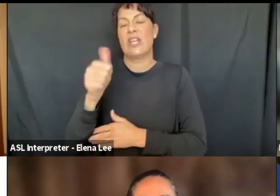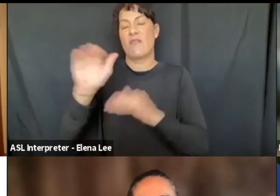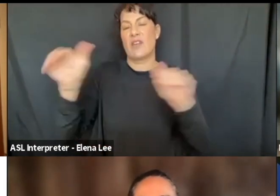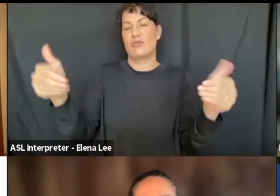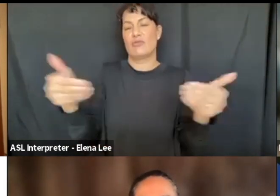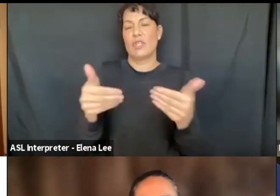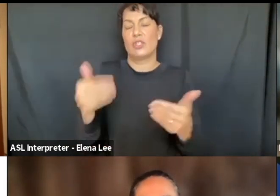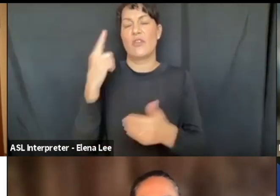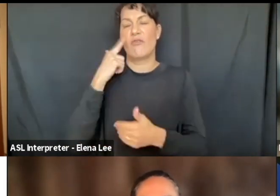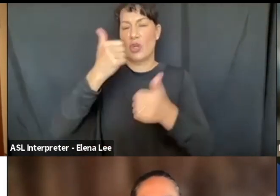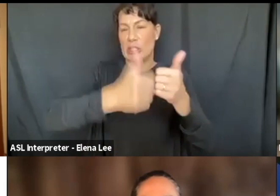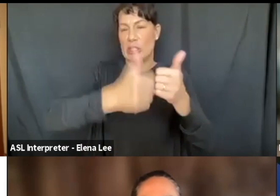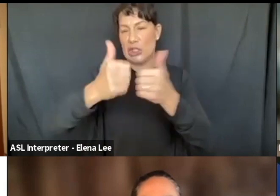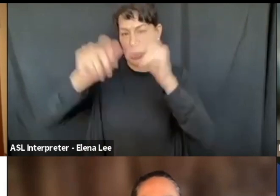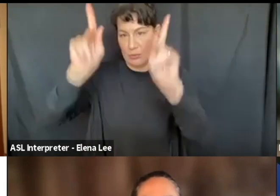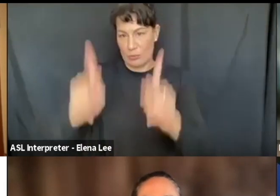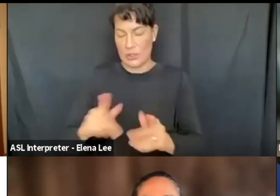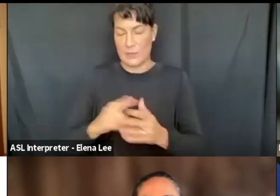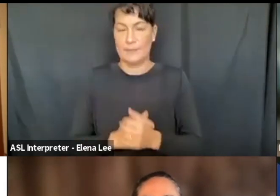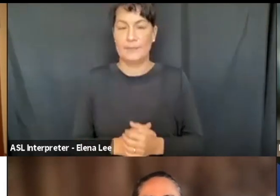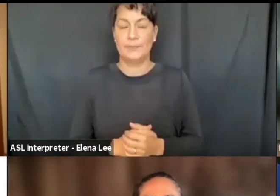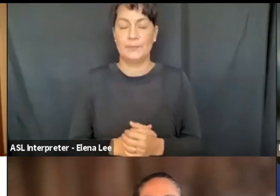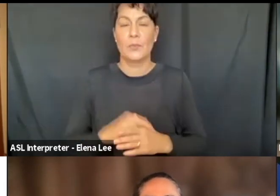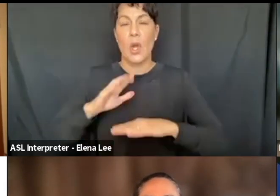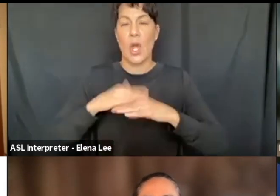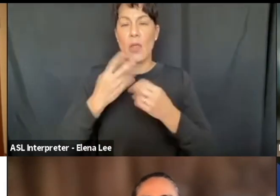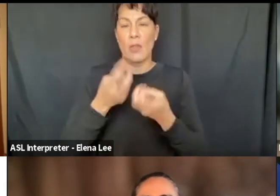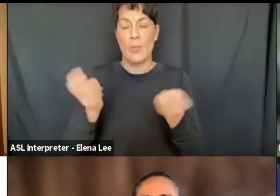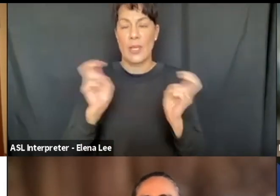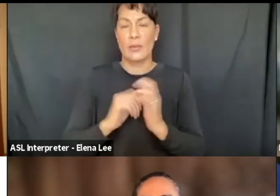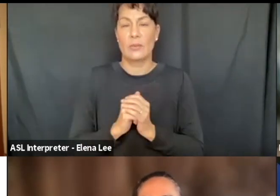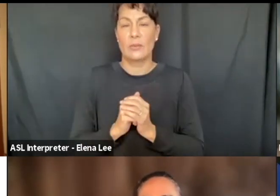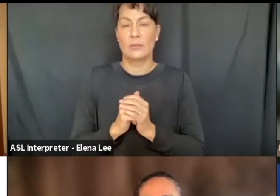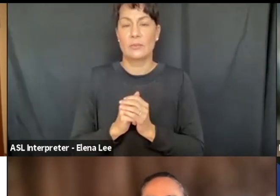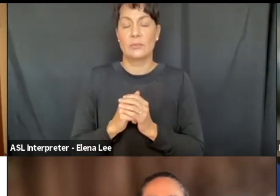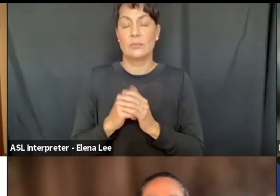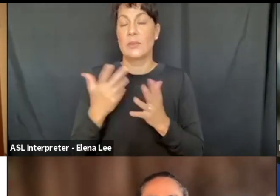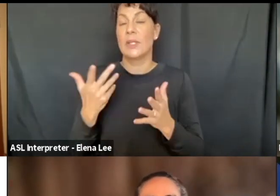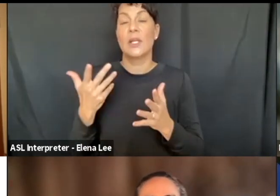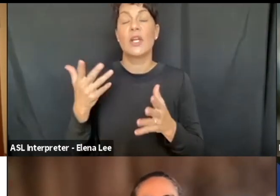for each of themselves. But just to briefly introduce and invite,